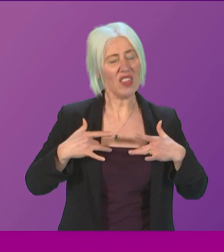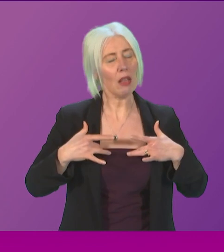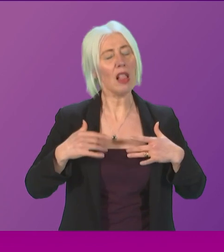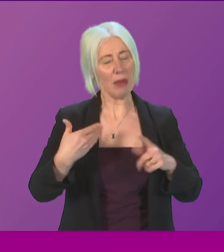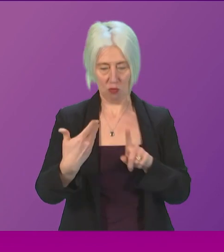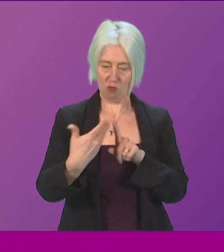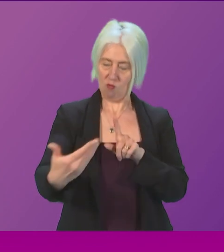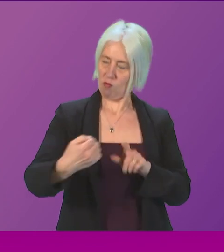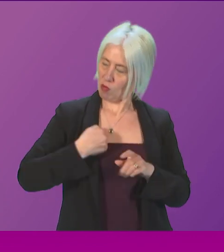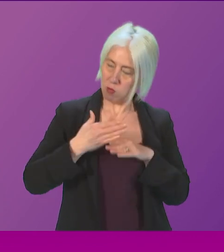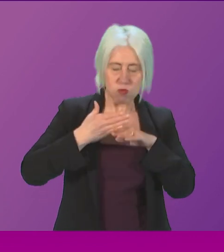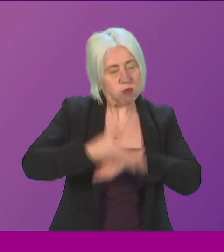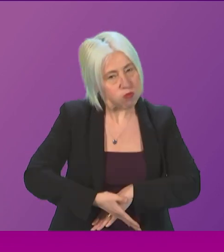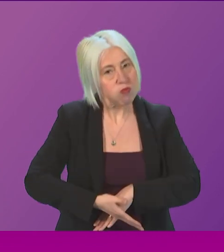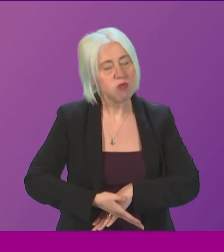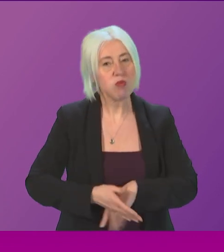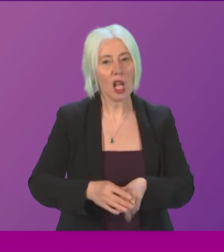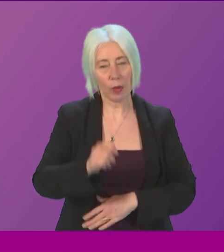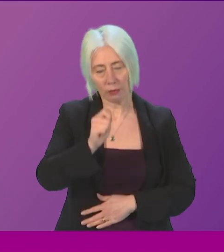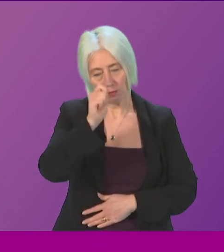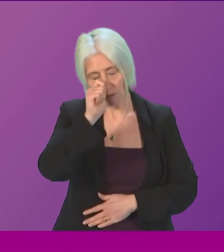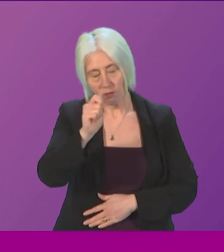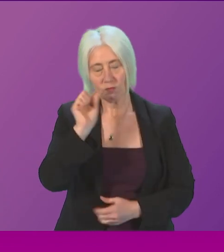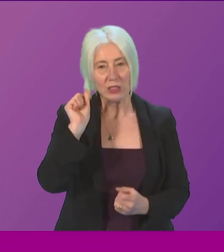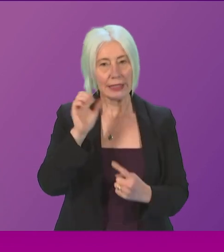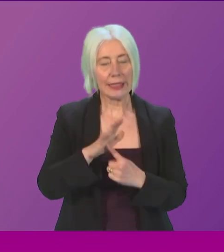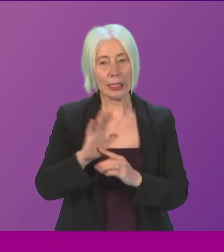of their efforts and an acknowledgement of the vital services that they provide.